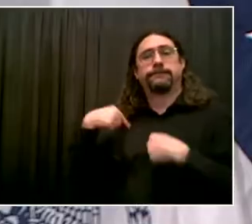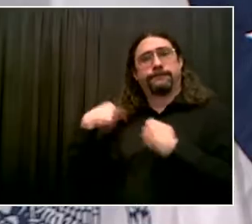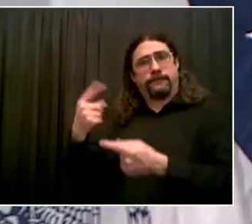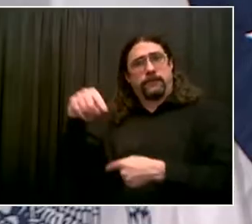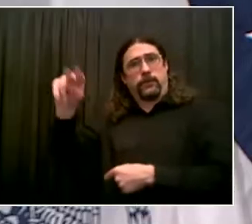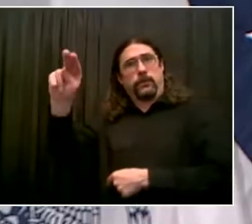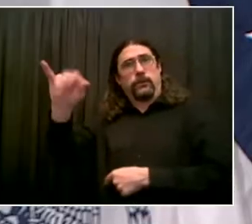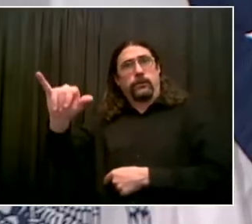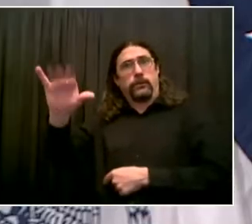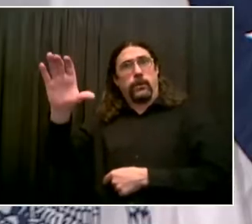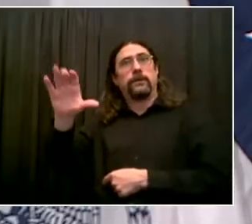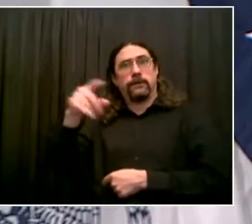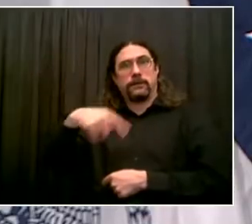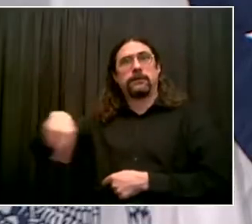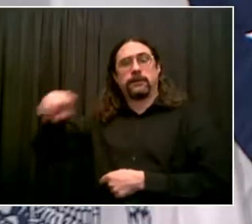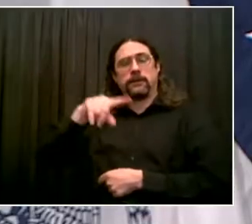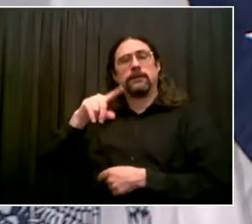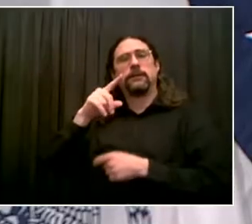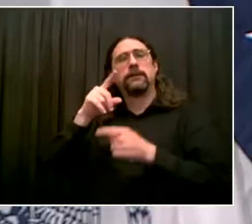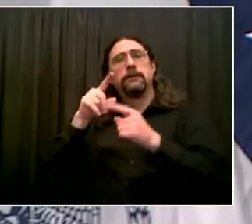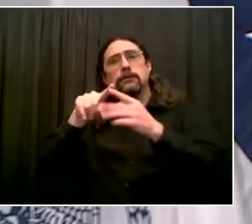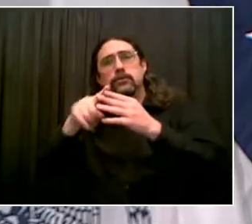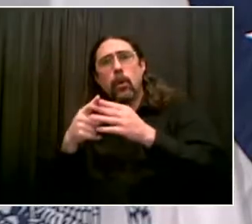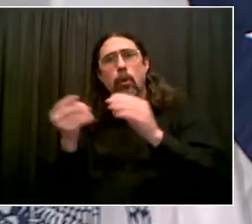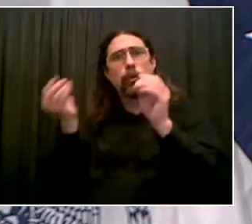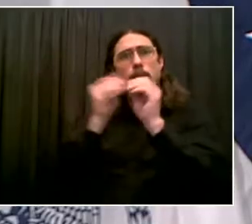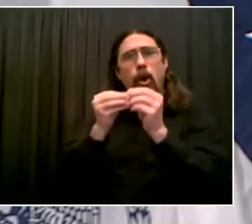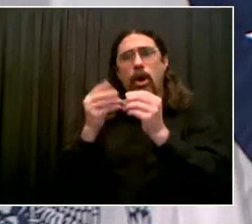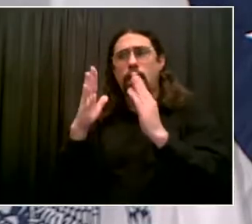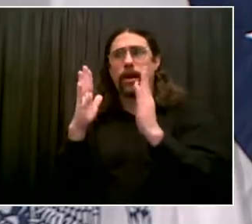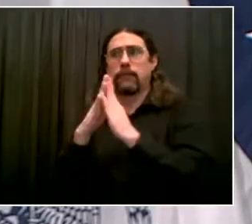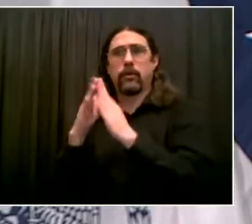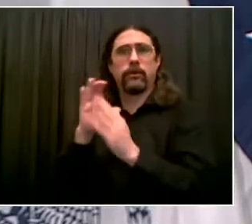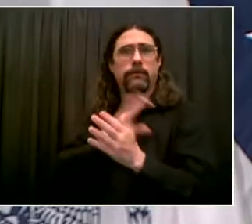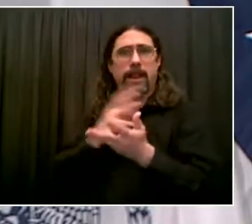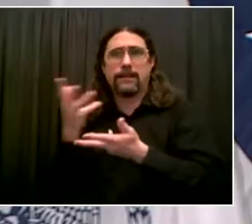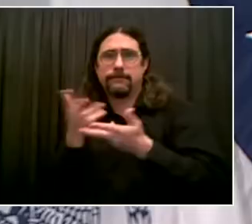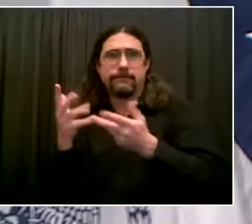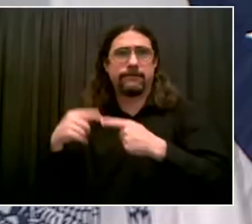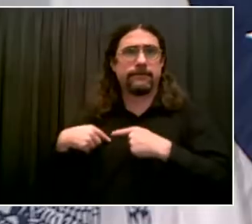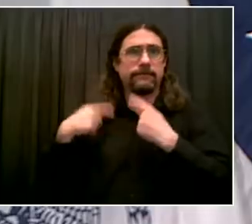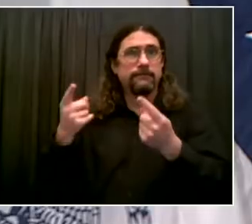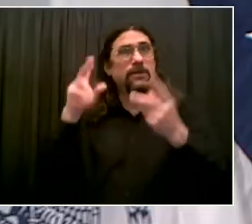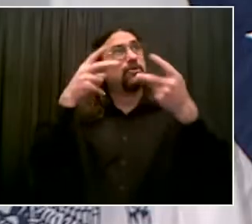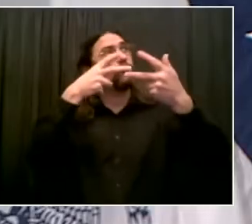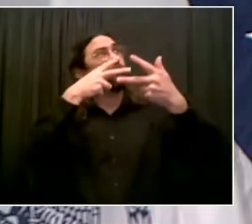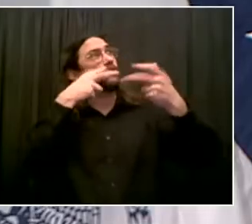THE FACT IS WHEN YOU LOOK AT TEN YEARS AGO, 20 YEARS AGO IN THIS